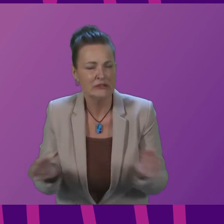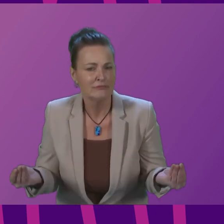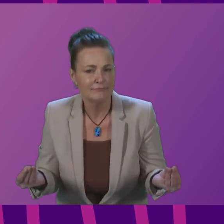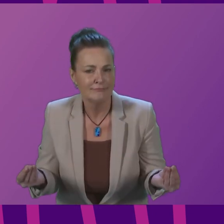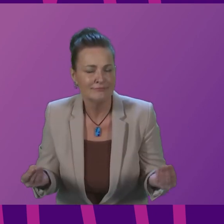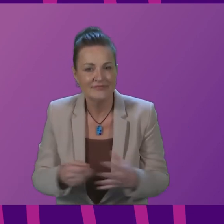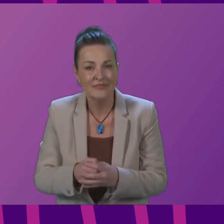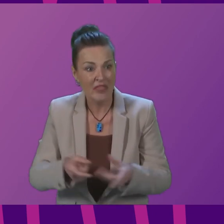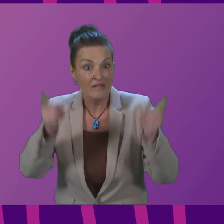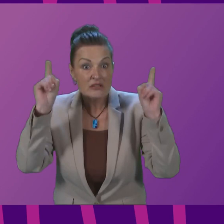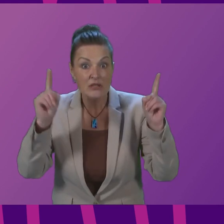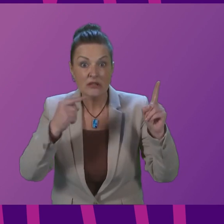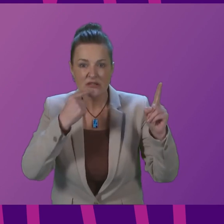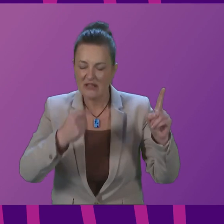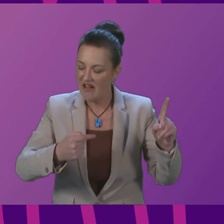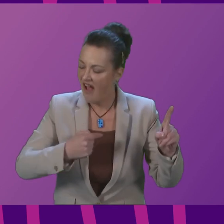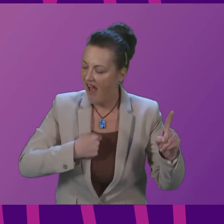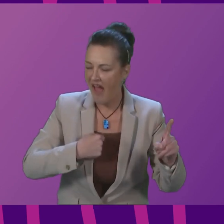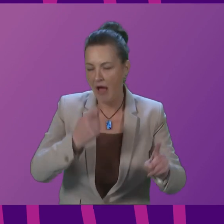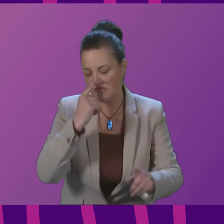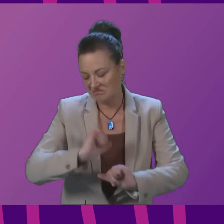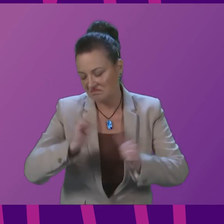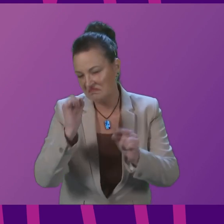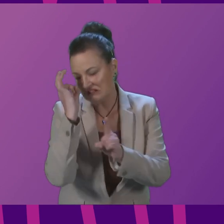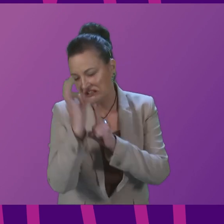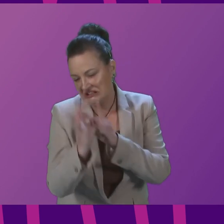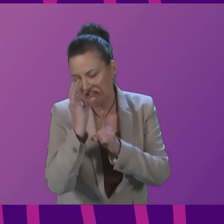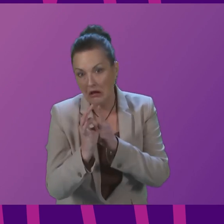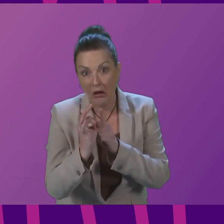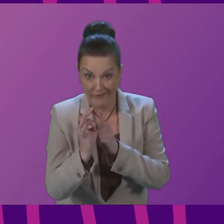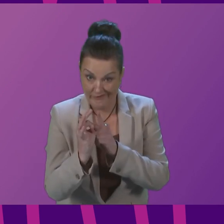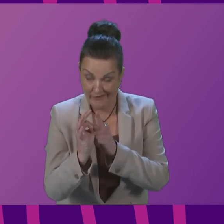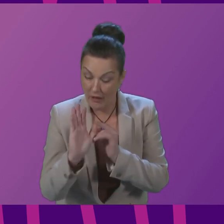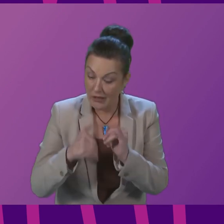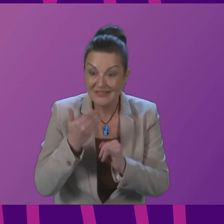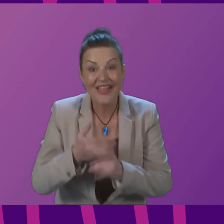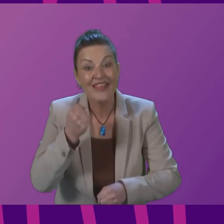The First Minister claims to be a master of detail right up until the point at which the Government makes a mistake.